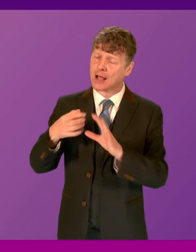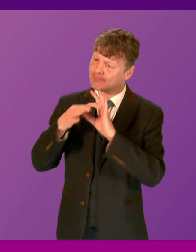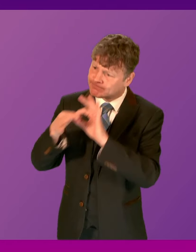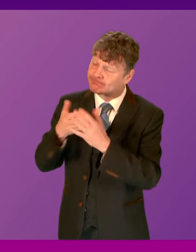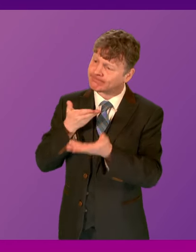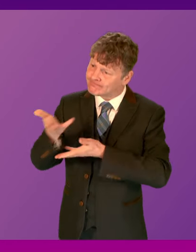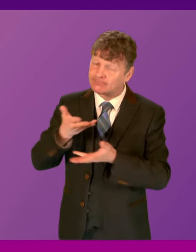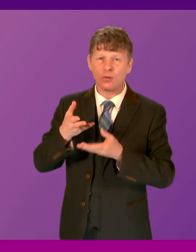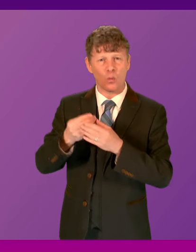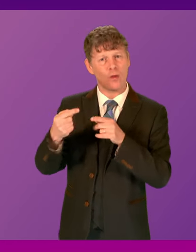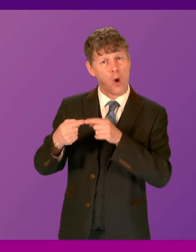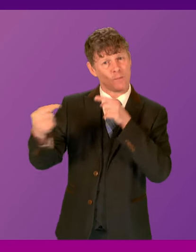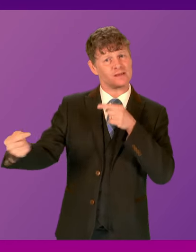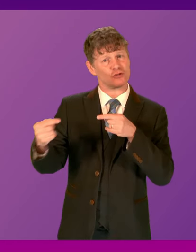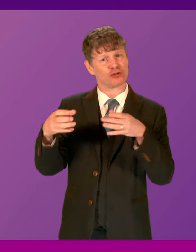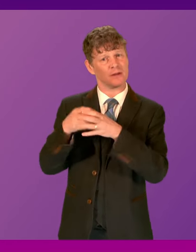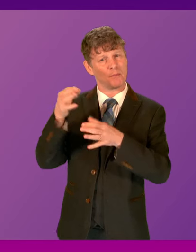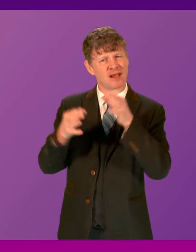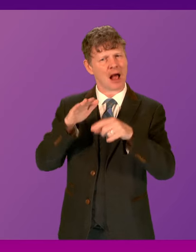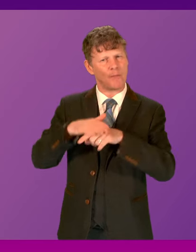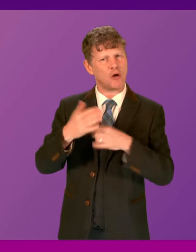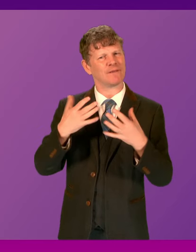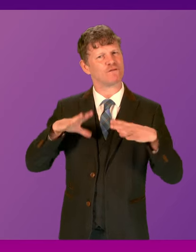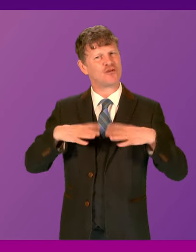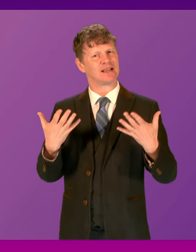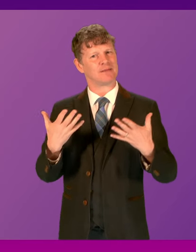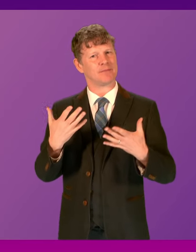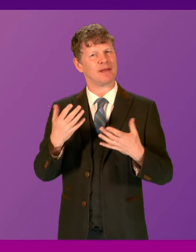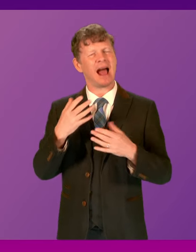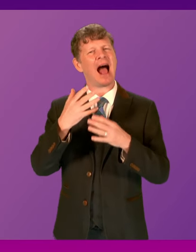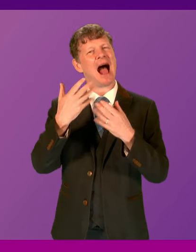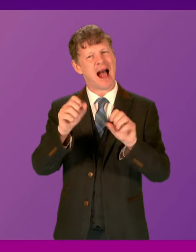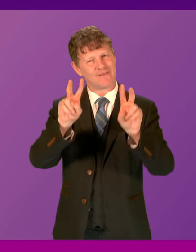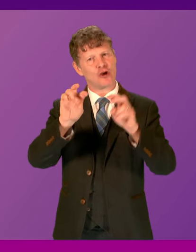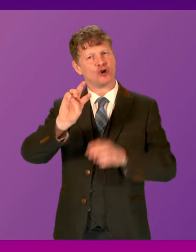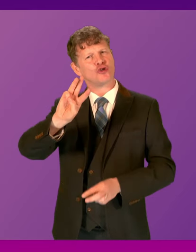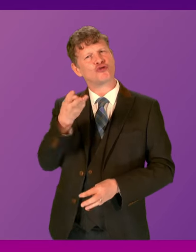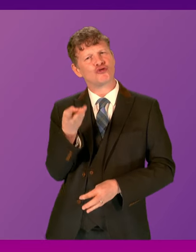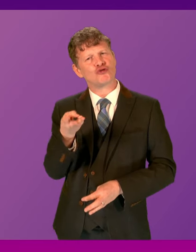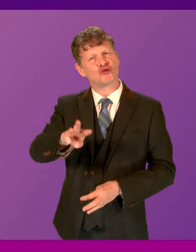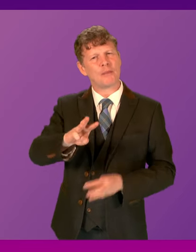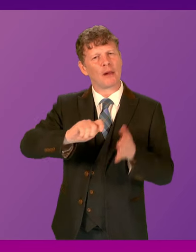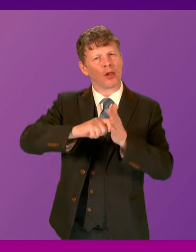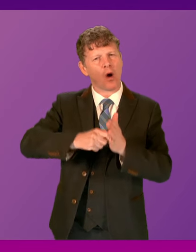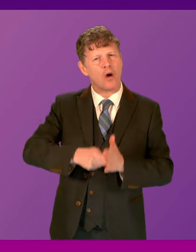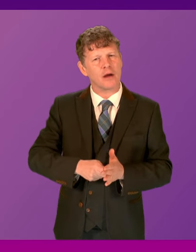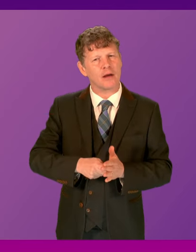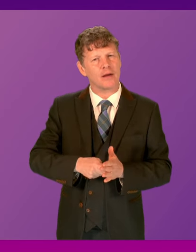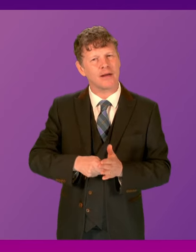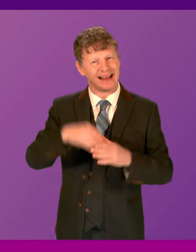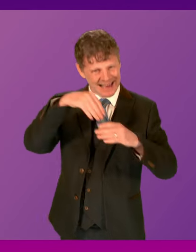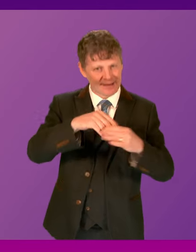of freedom of expression. There is a triple lock on freedom of expression in the act;